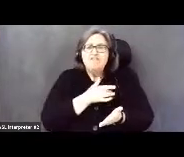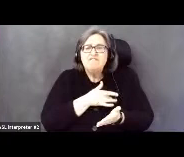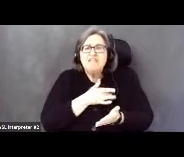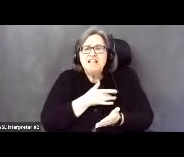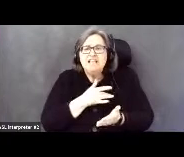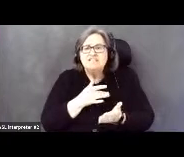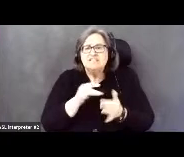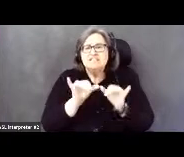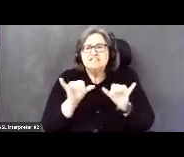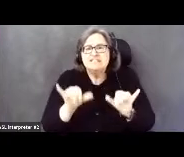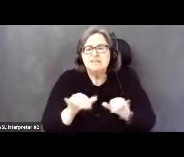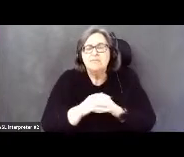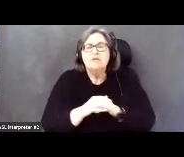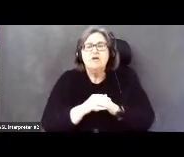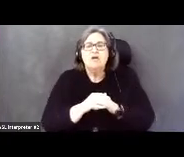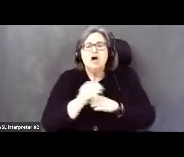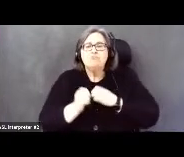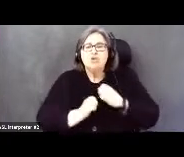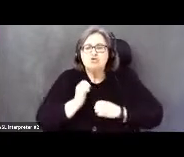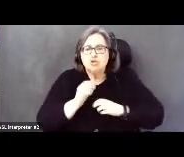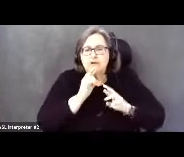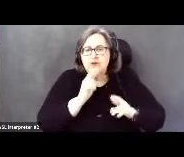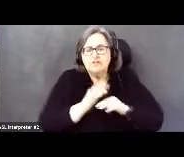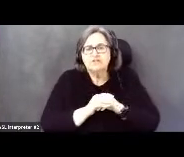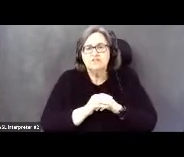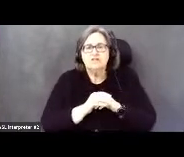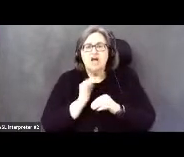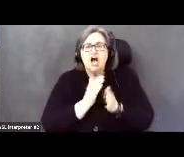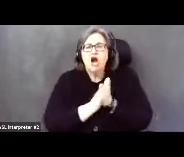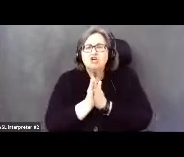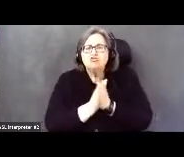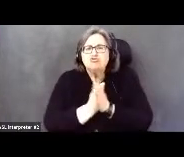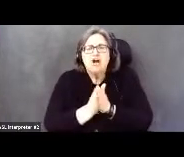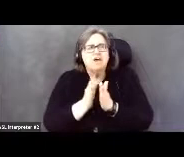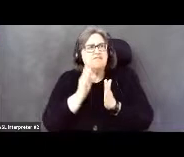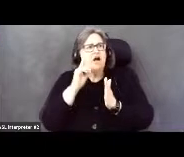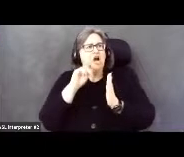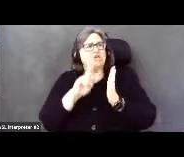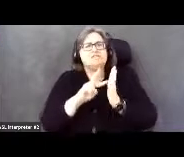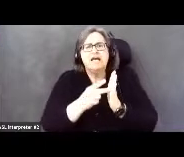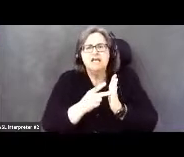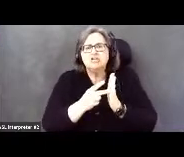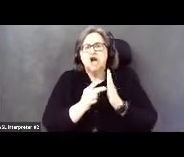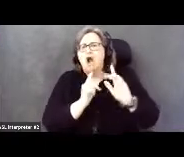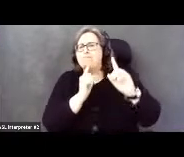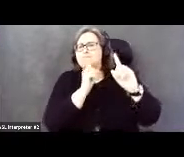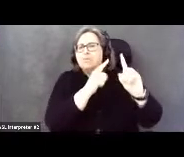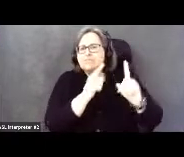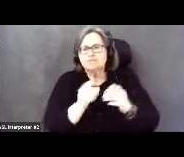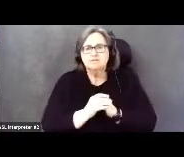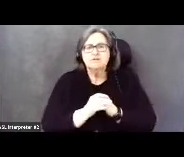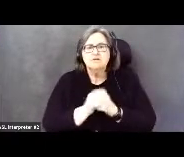and our emotional reactions and also our drive, our intent, our purpose. What we intend to